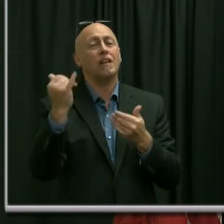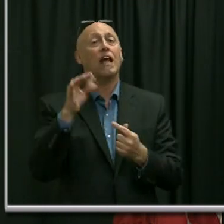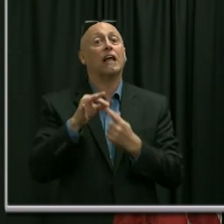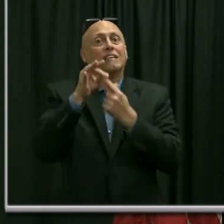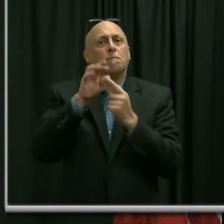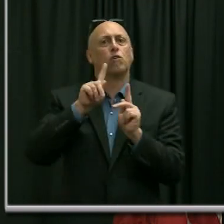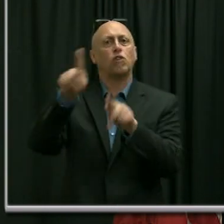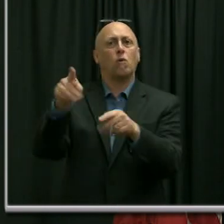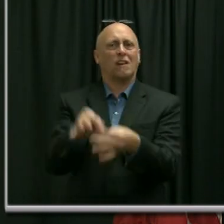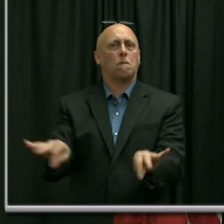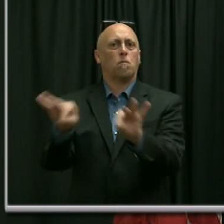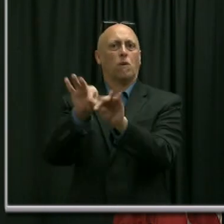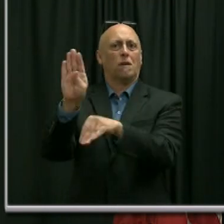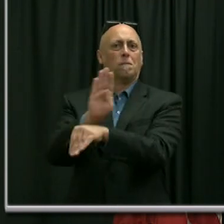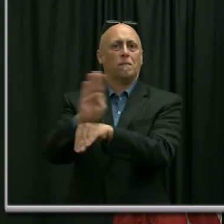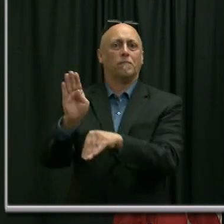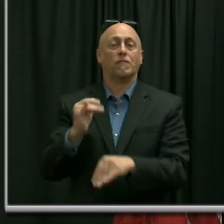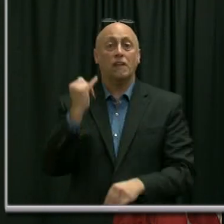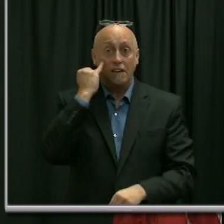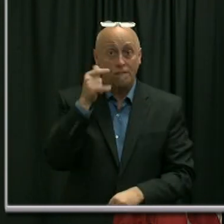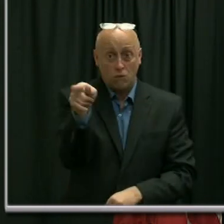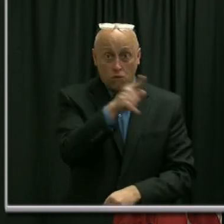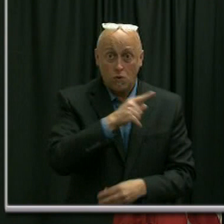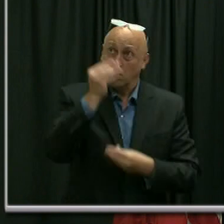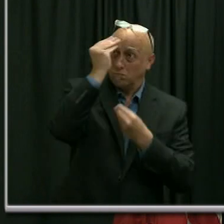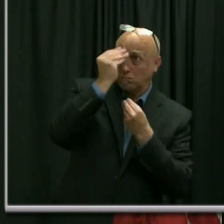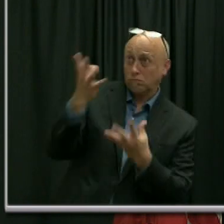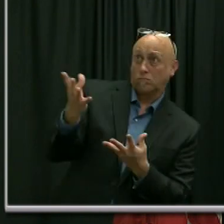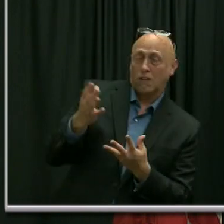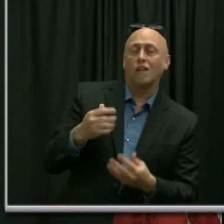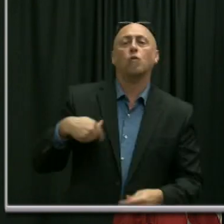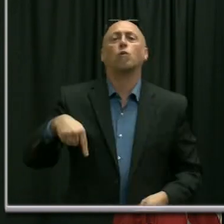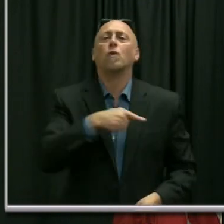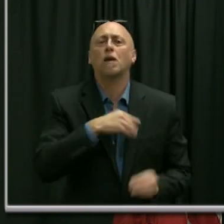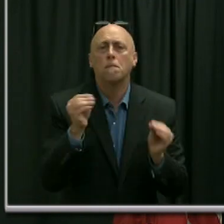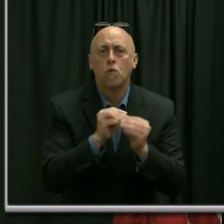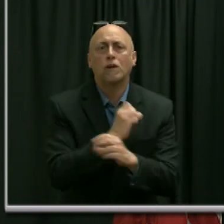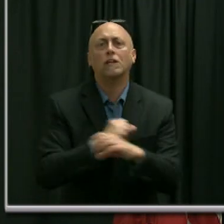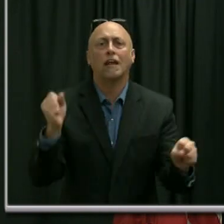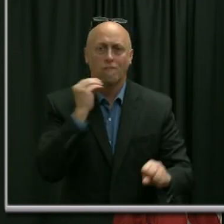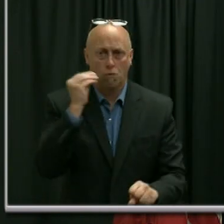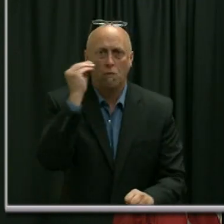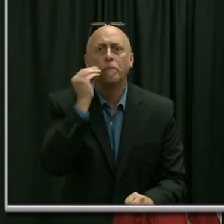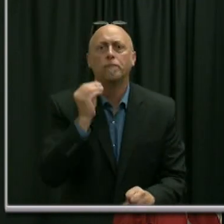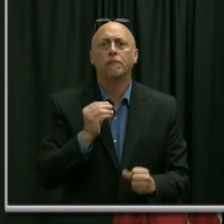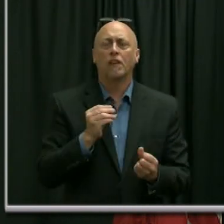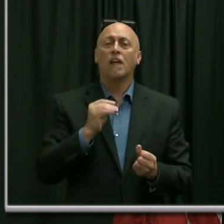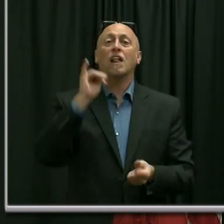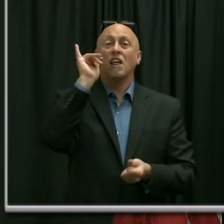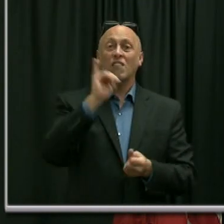HOME UNLESS YOU HAVE TO GO TO ON THESE ESSENTIAL BUSINESSES. IF WE FOLLOW THIS ORDER I AM